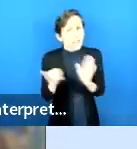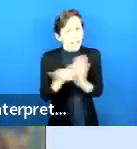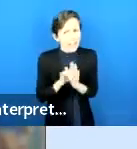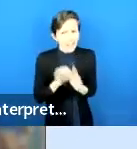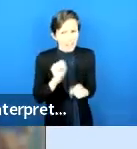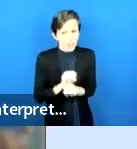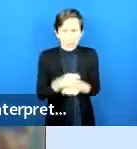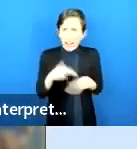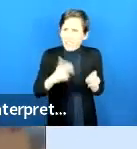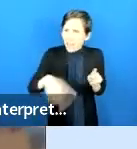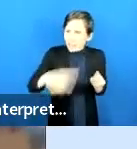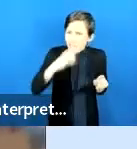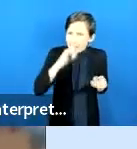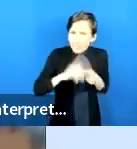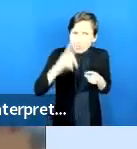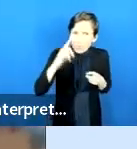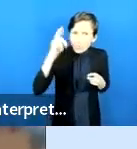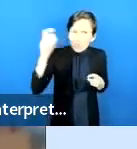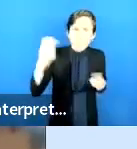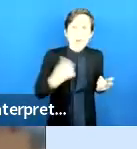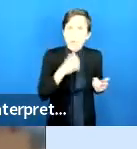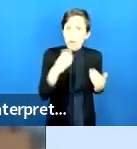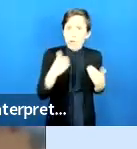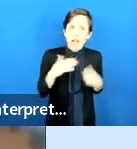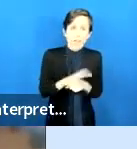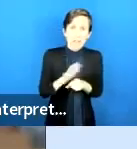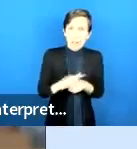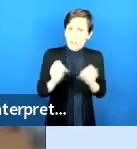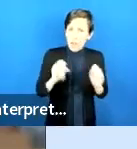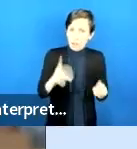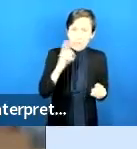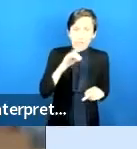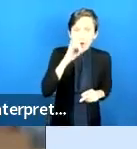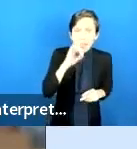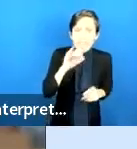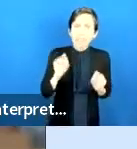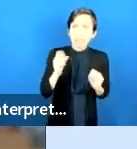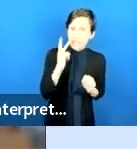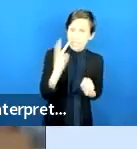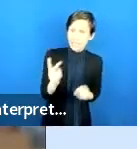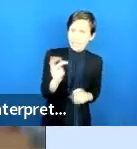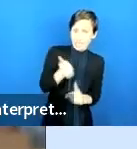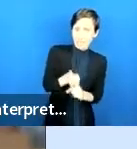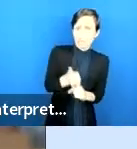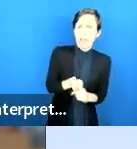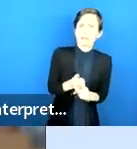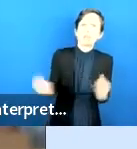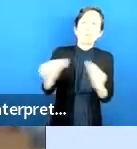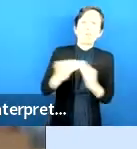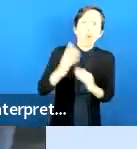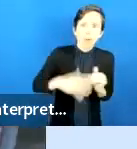and I don't think we have enough opportunities for kids to be able to see themselves beyond what currently exists.